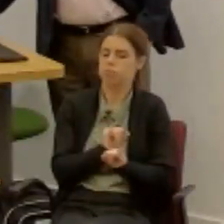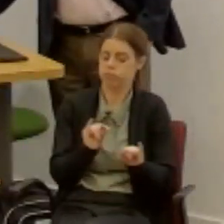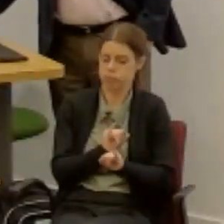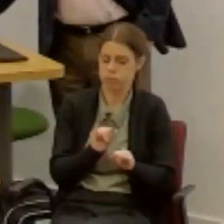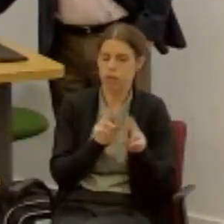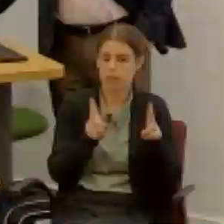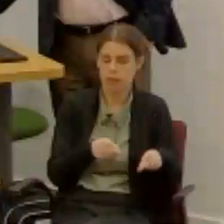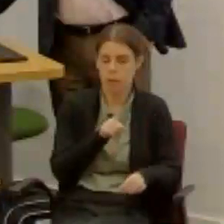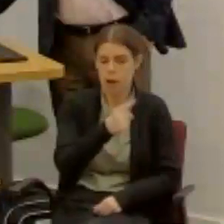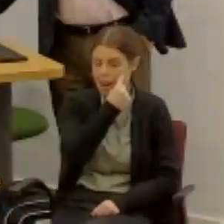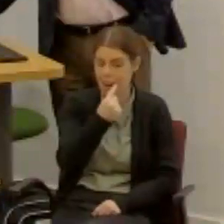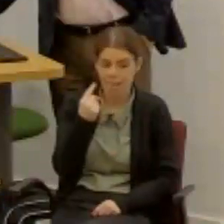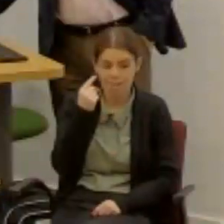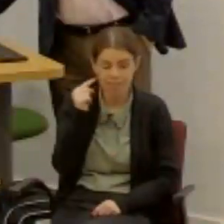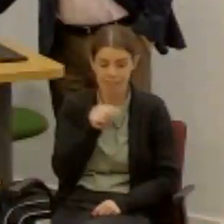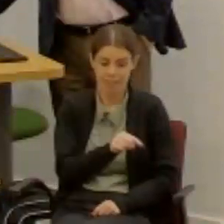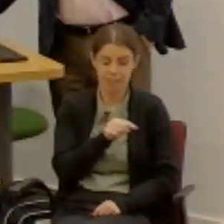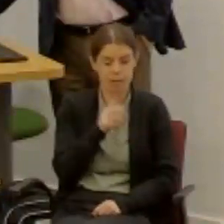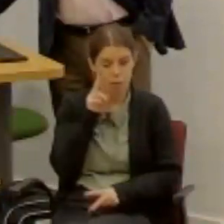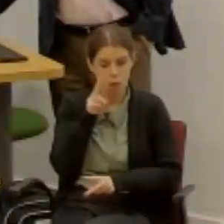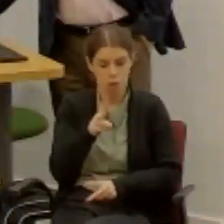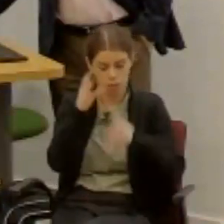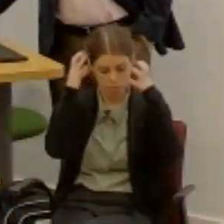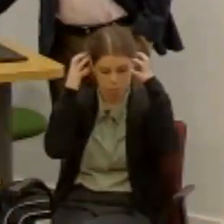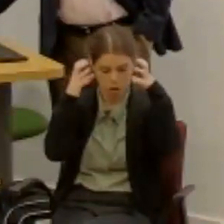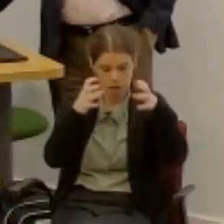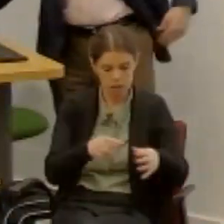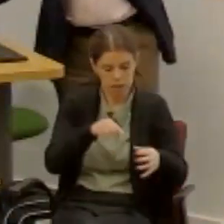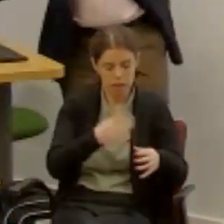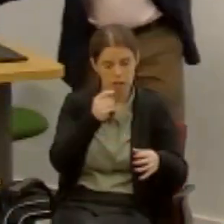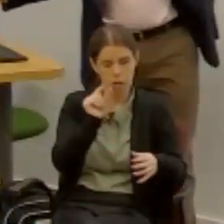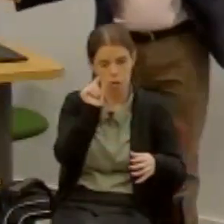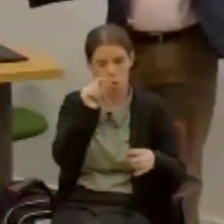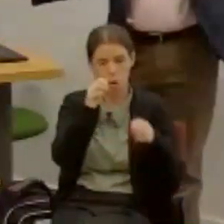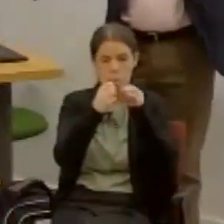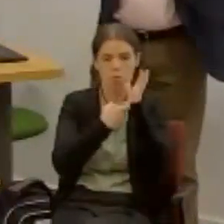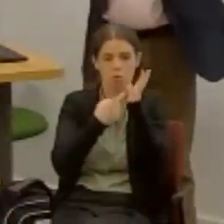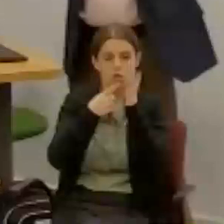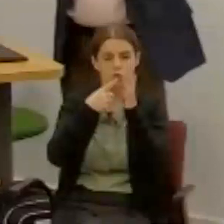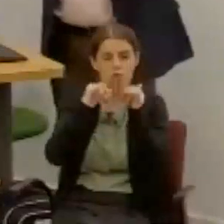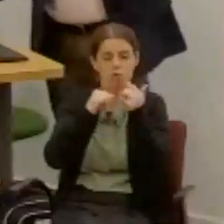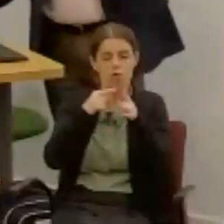But the only evidence of that brain injury when we look at his brain is a is a little bruise there which is probably visible to you back in the room.